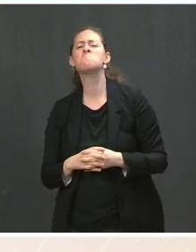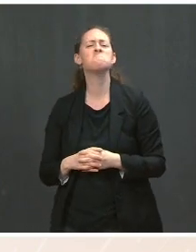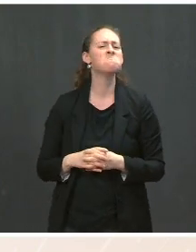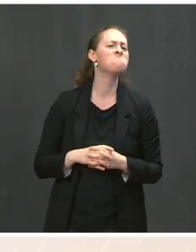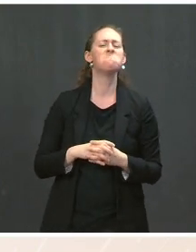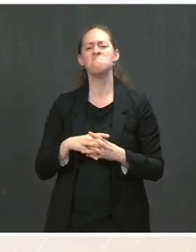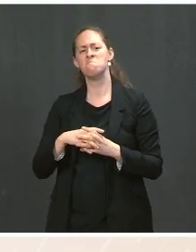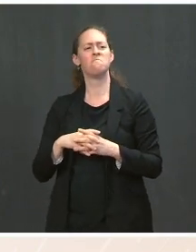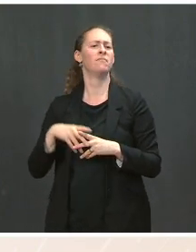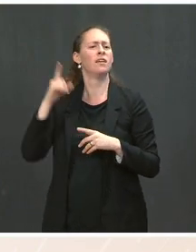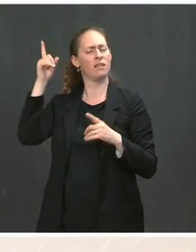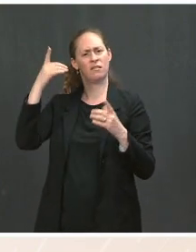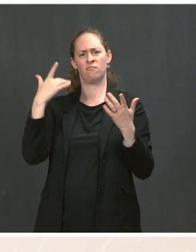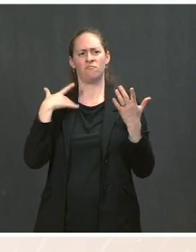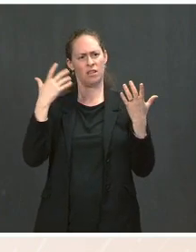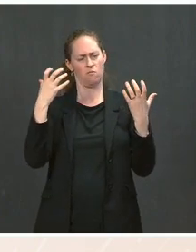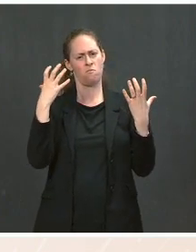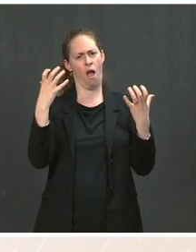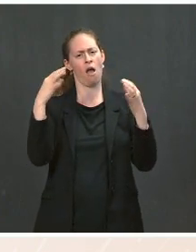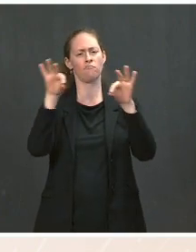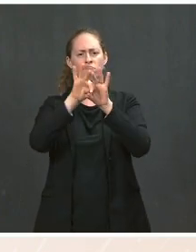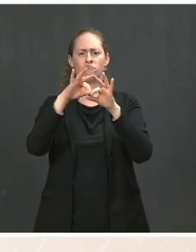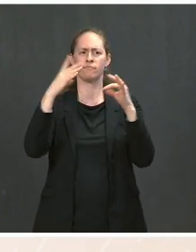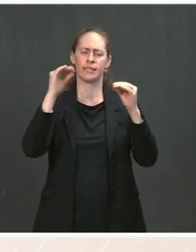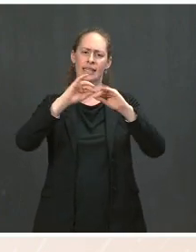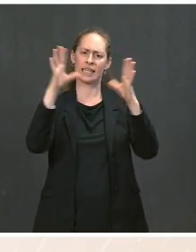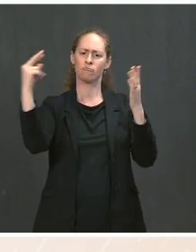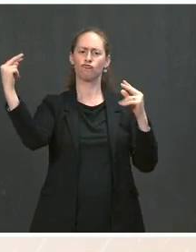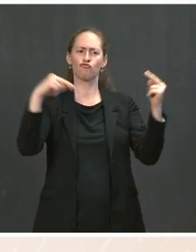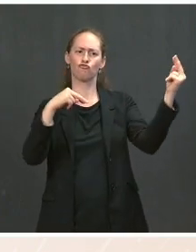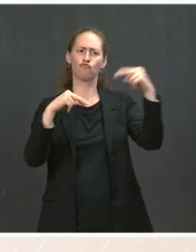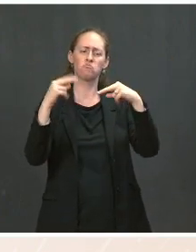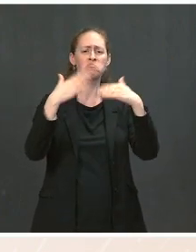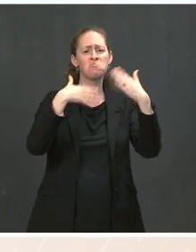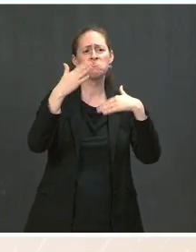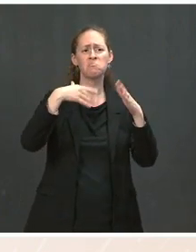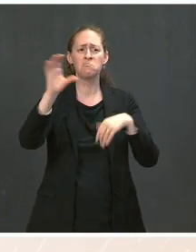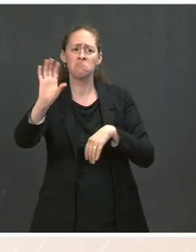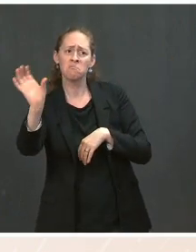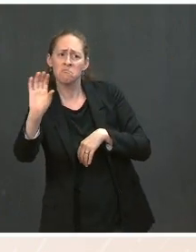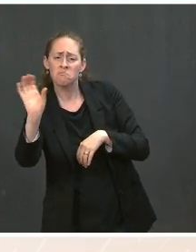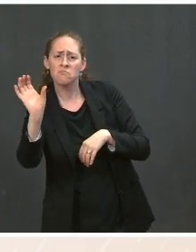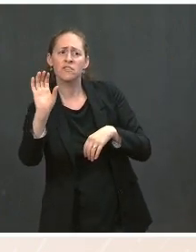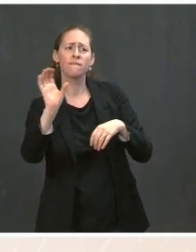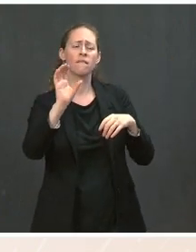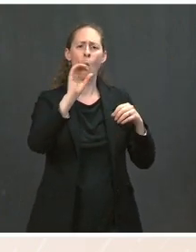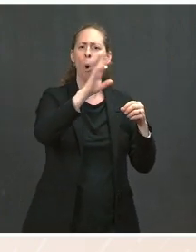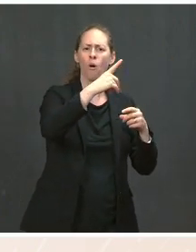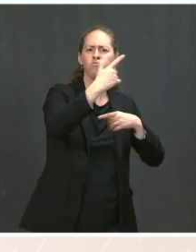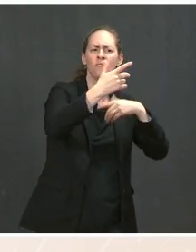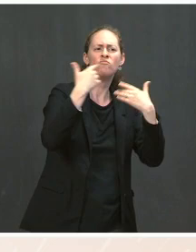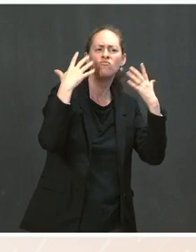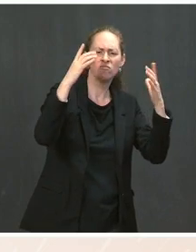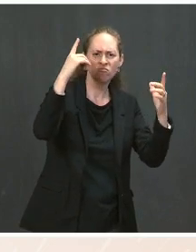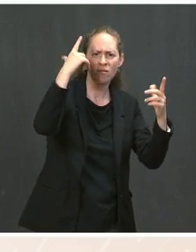at a range of points of view, whether they are progressive or conservative, at different -- different sets of legal opinions to -- and he would like --